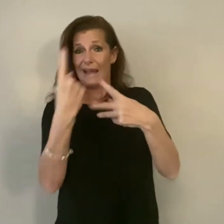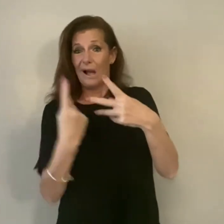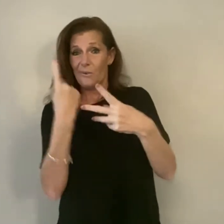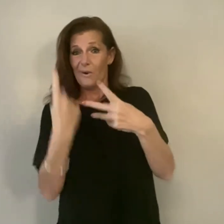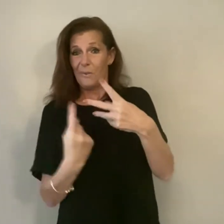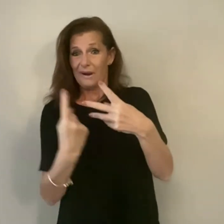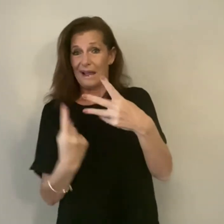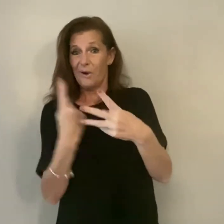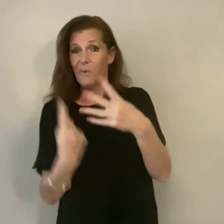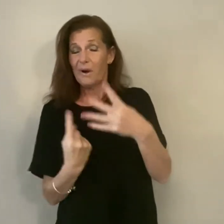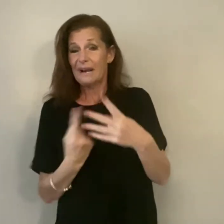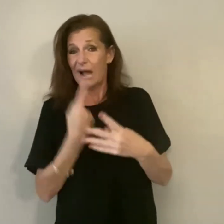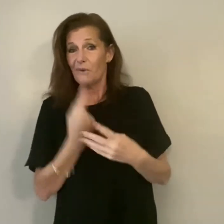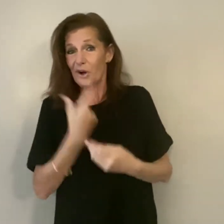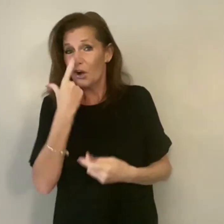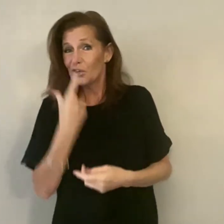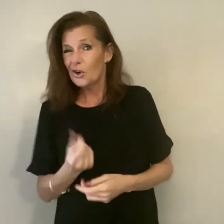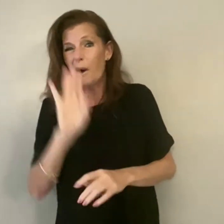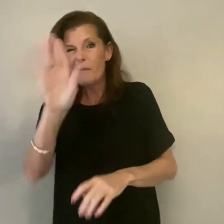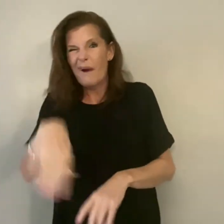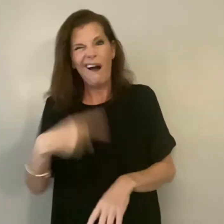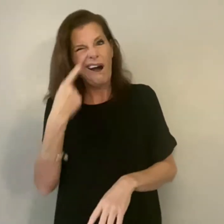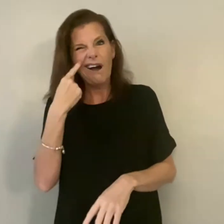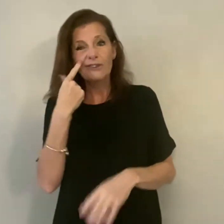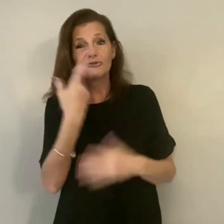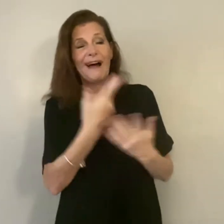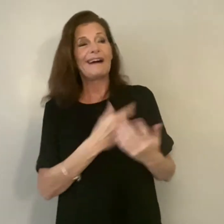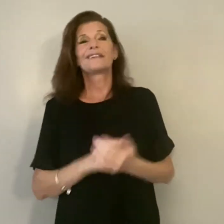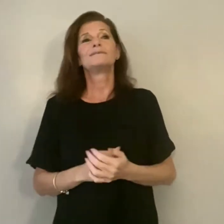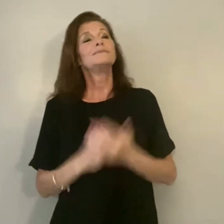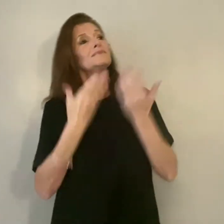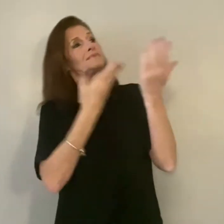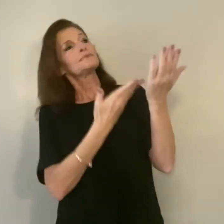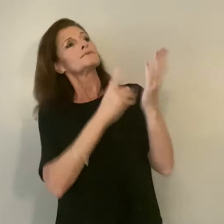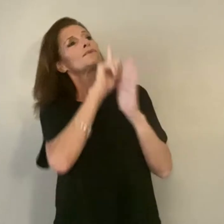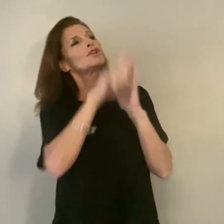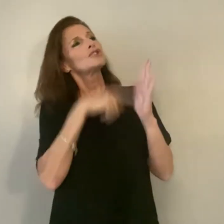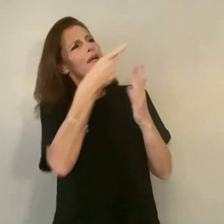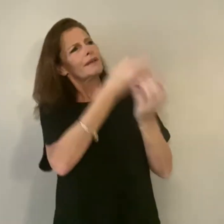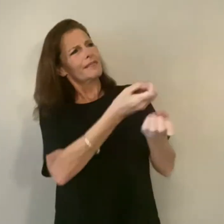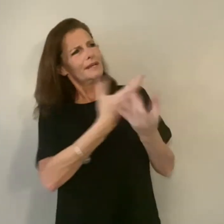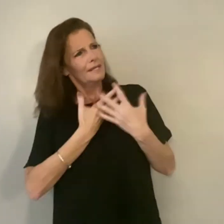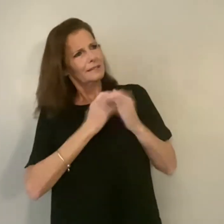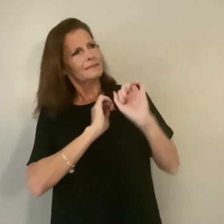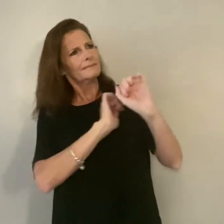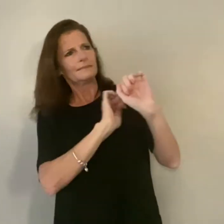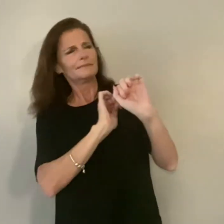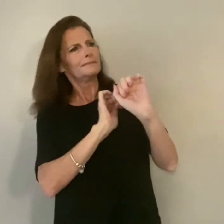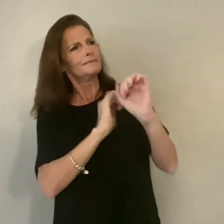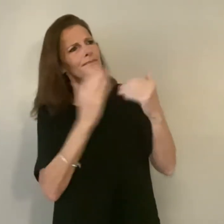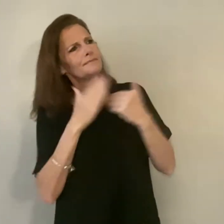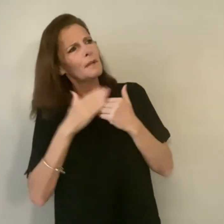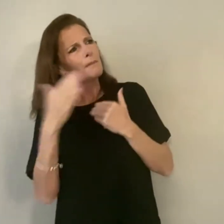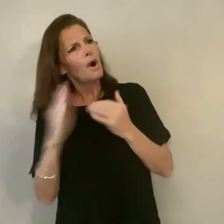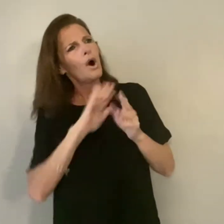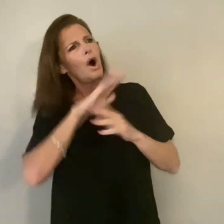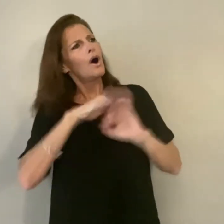are taken out by themselves but, let's give it a go. So Jonathan, can you tell us a little bit more